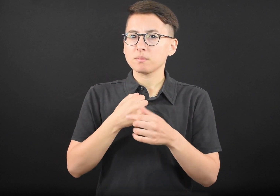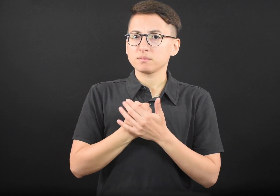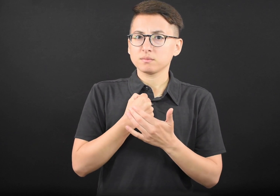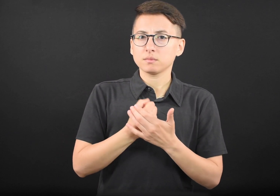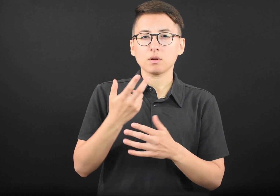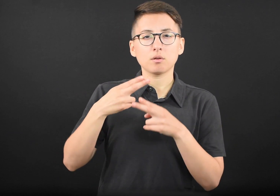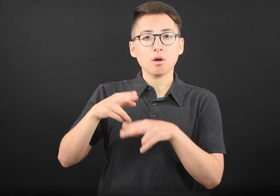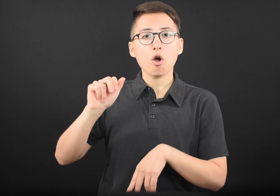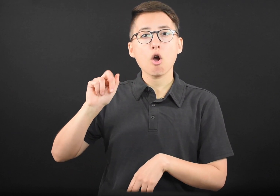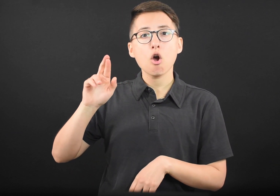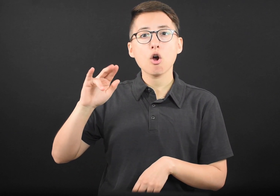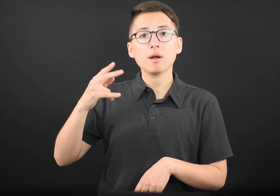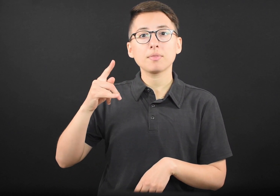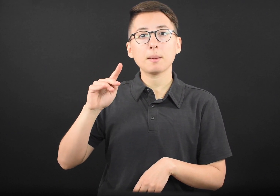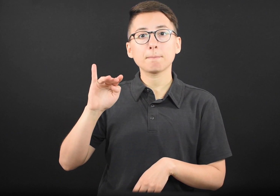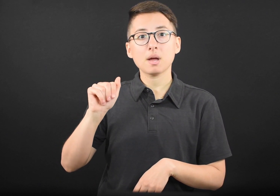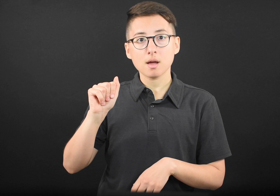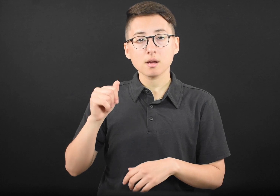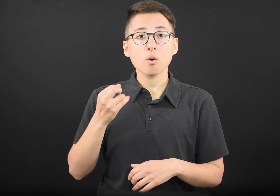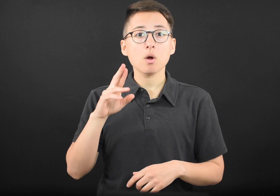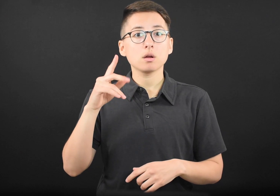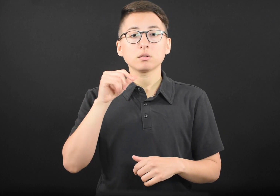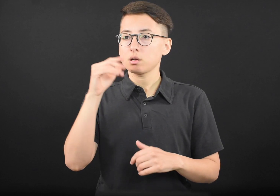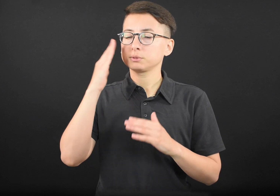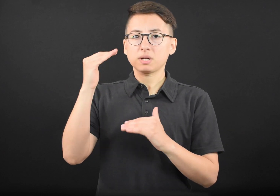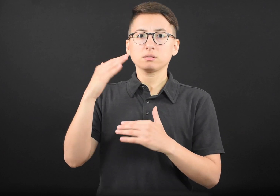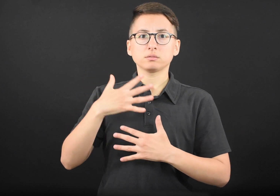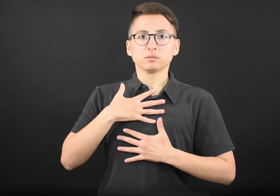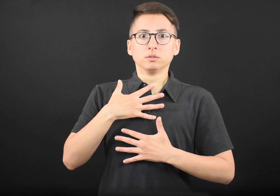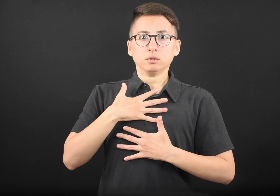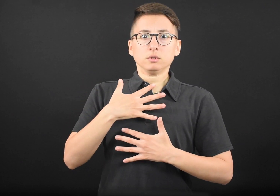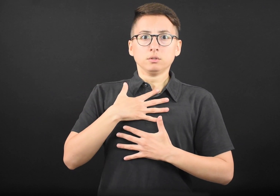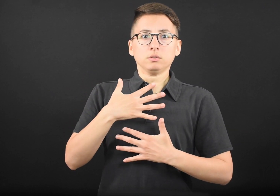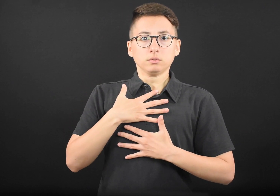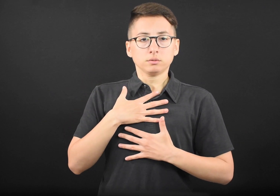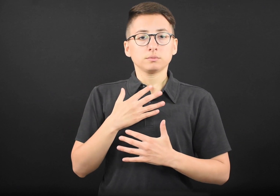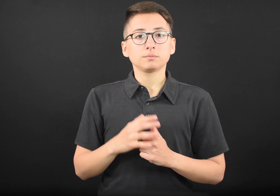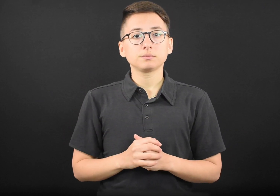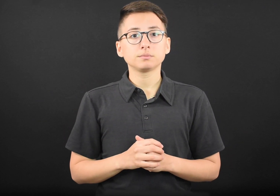abnormal heartbeat (arrhythmia) and unexpected shortness of breath.